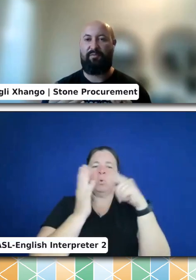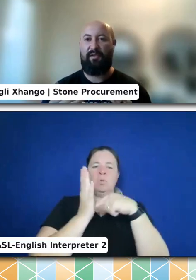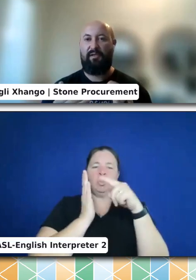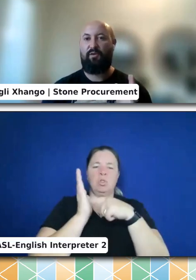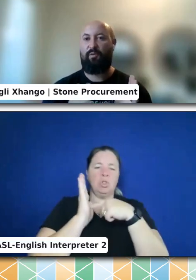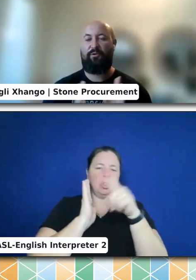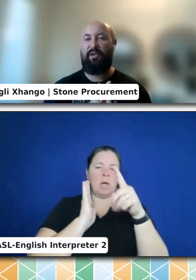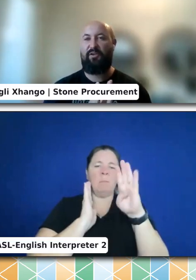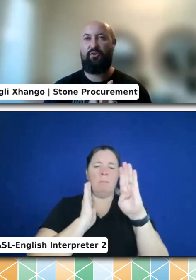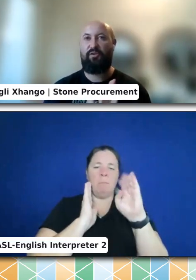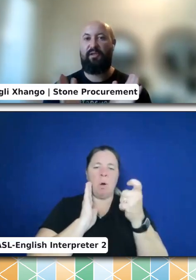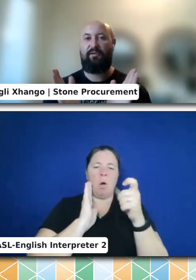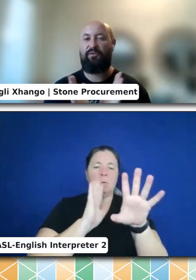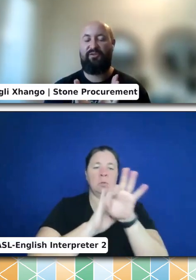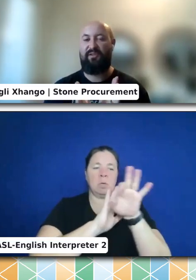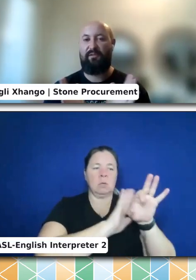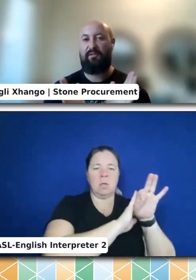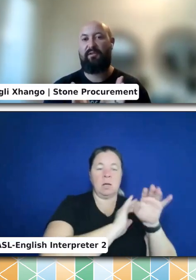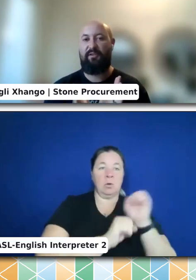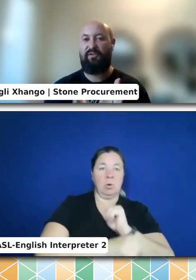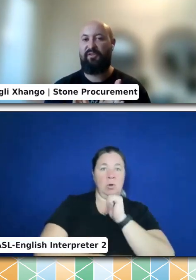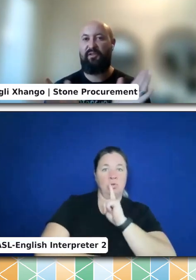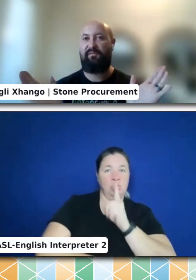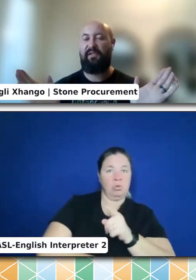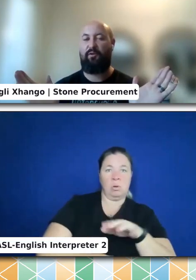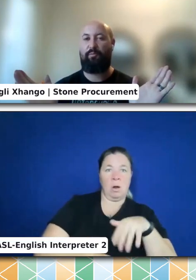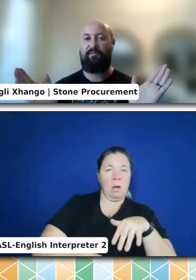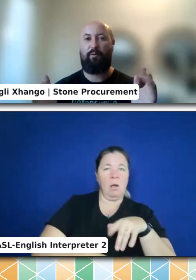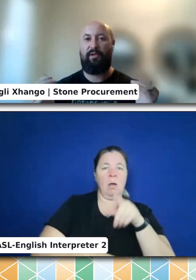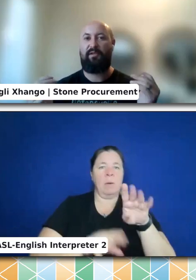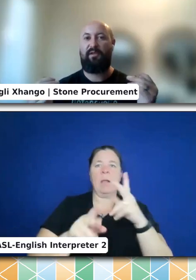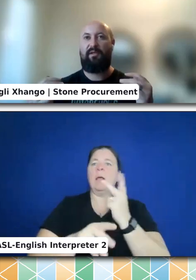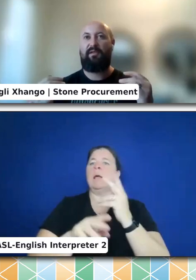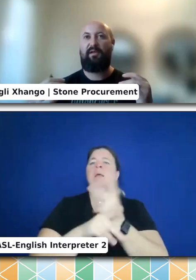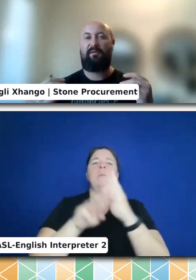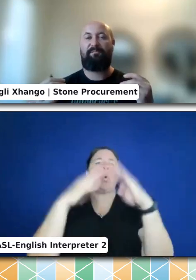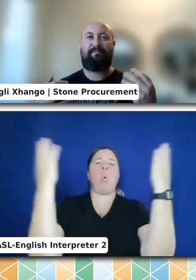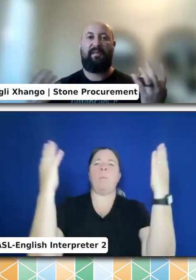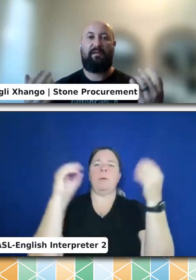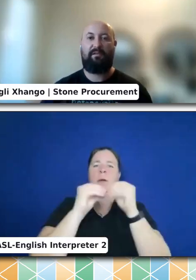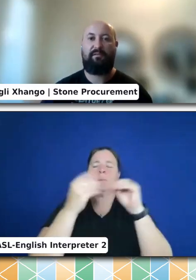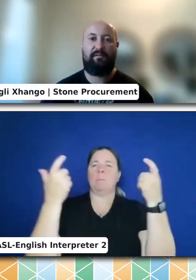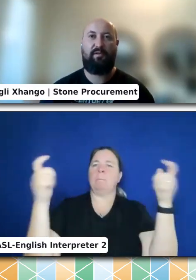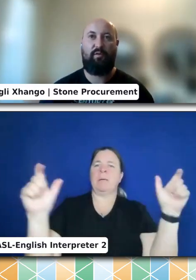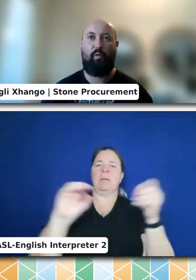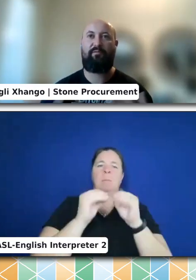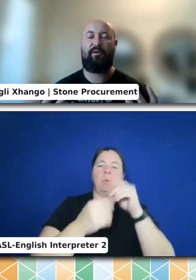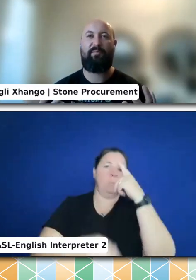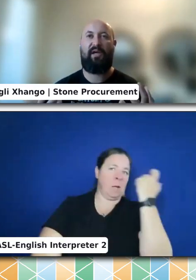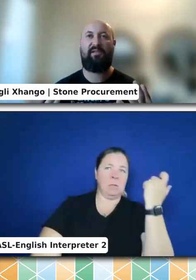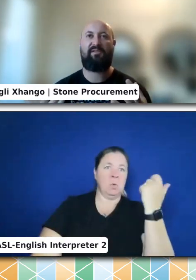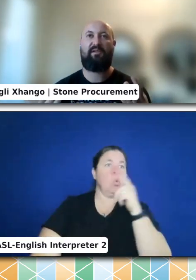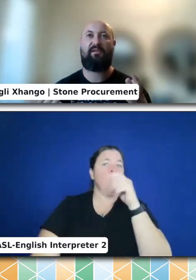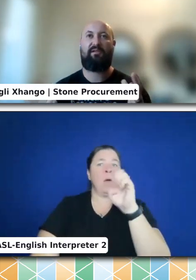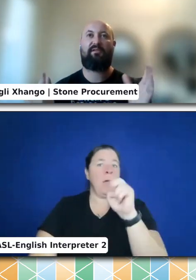So when you're not sure, and you're just… they're essentially leaving it open for… whoever applies.